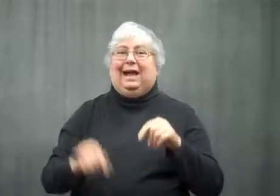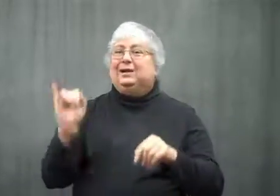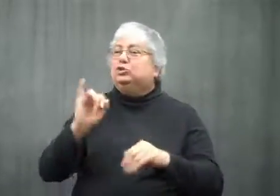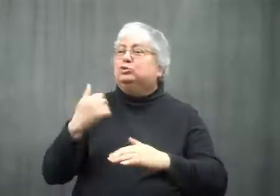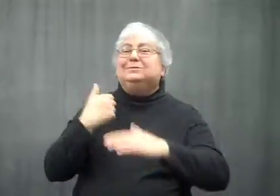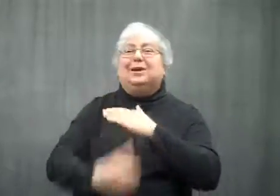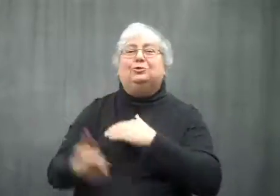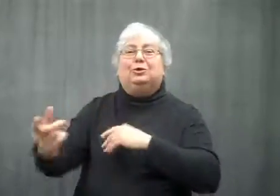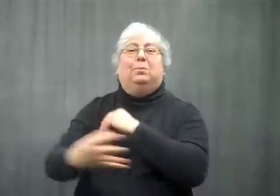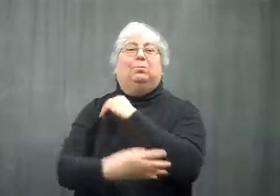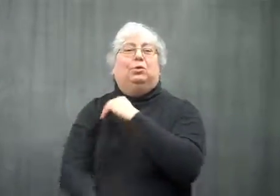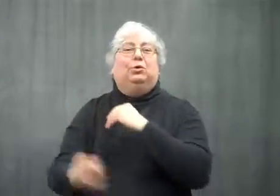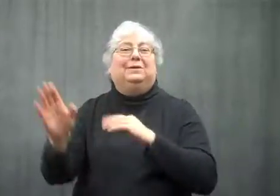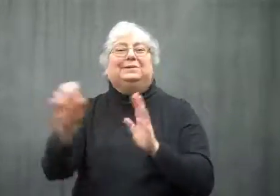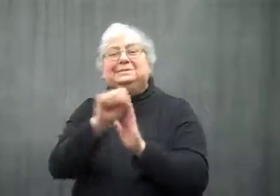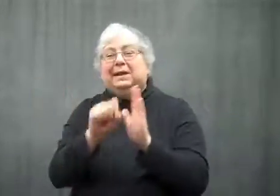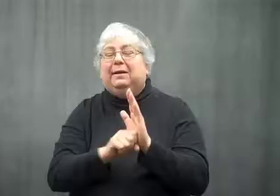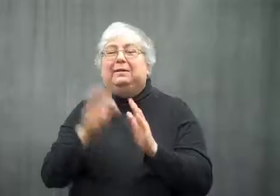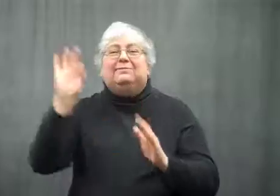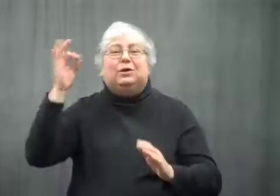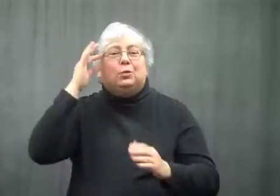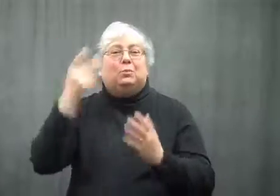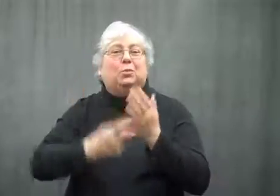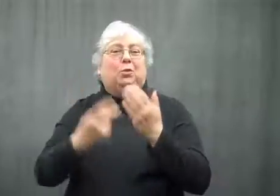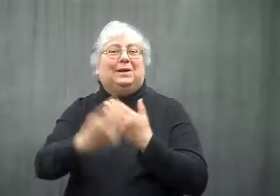Their income is not low enough for state and federal programs for the poor.